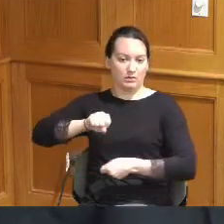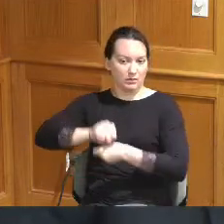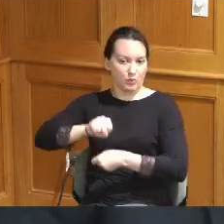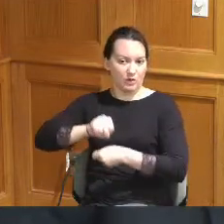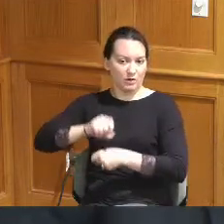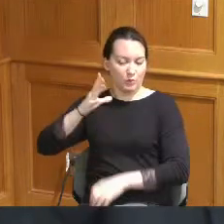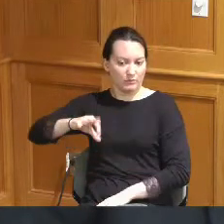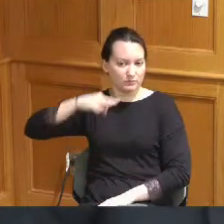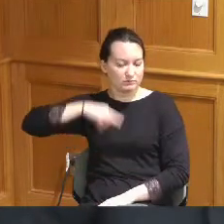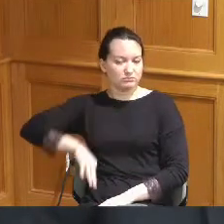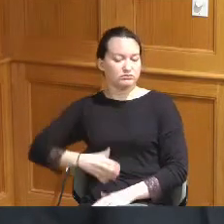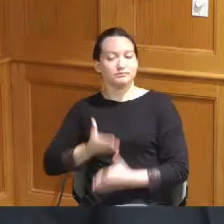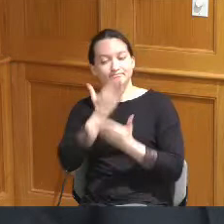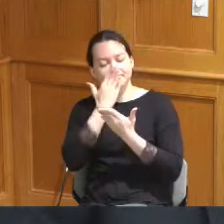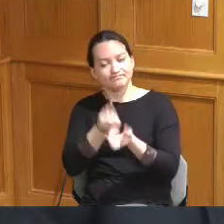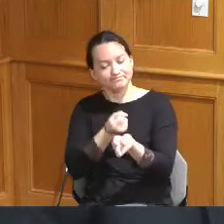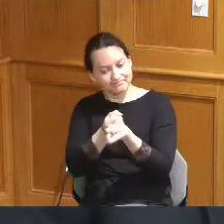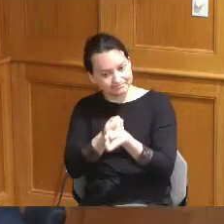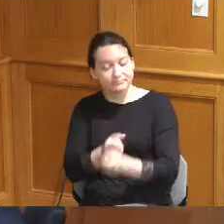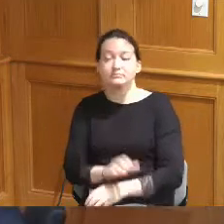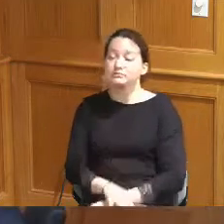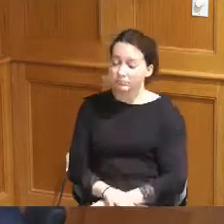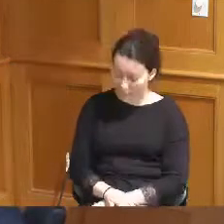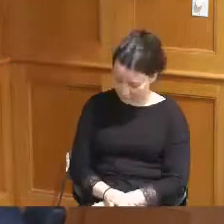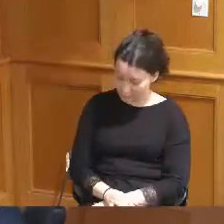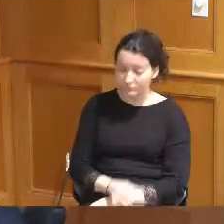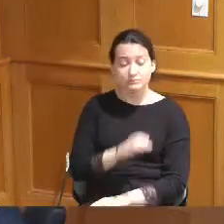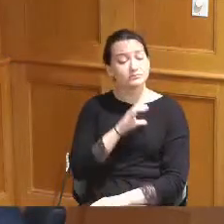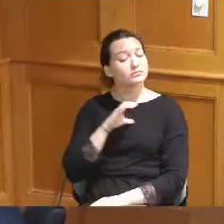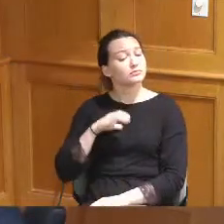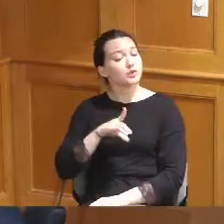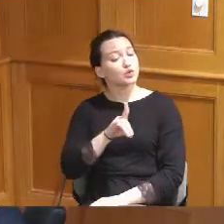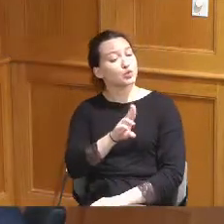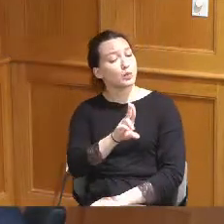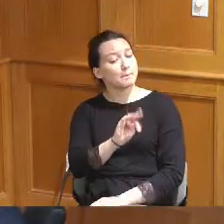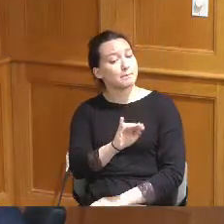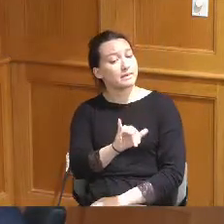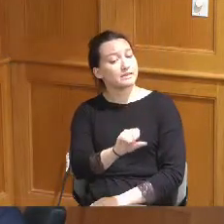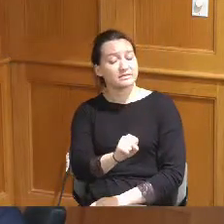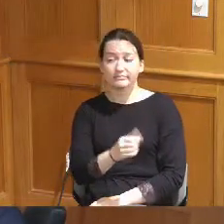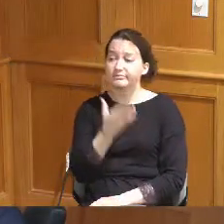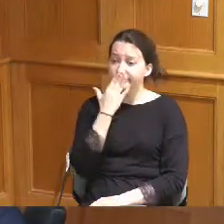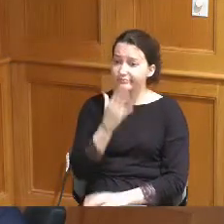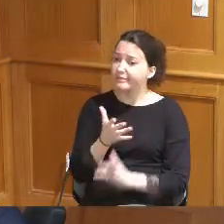I'm happy to support this item okay Commissioner Dumas thank you I've received lots of information